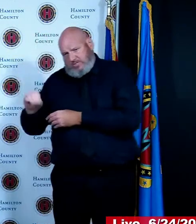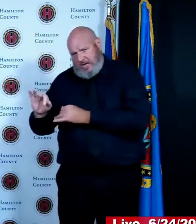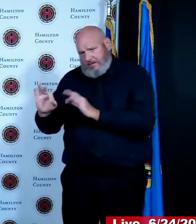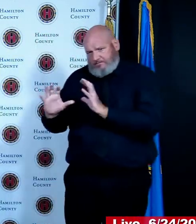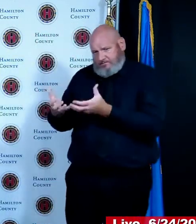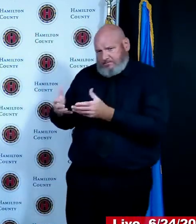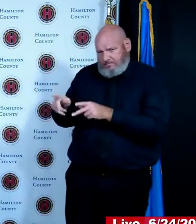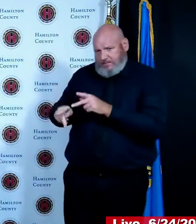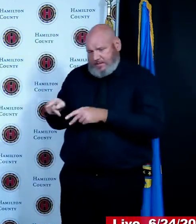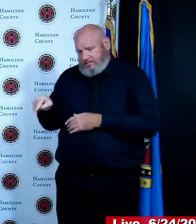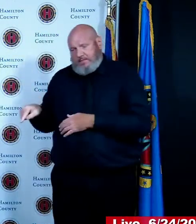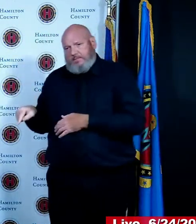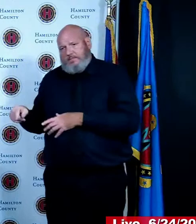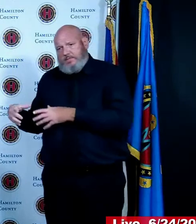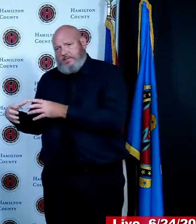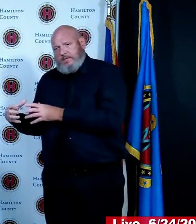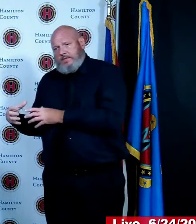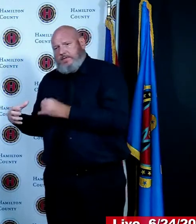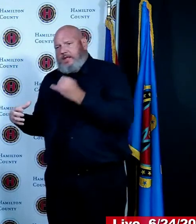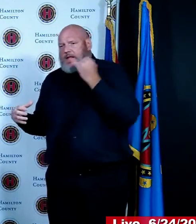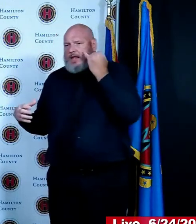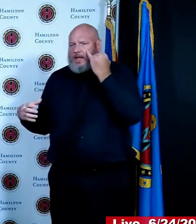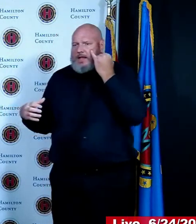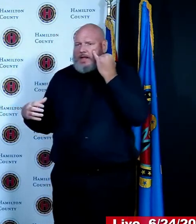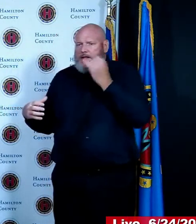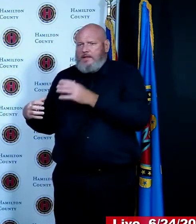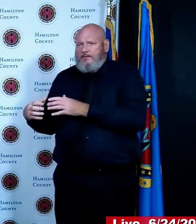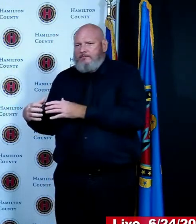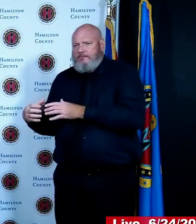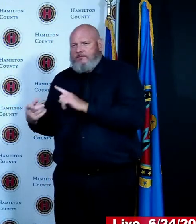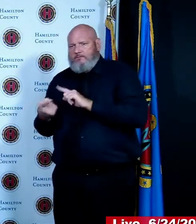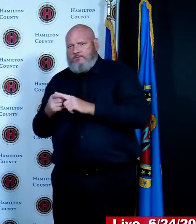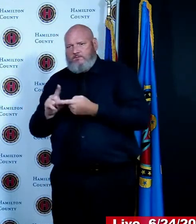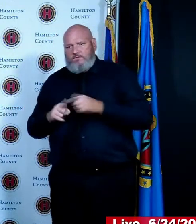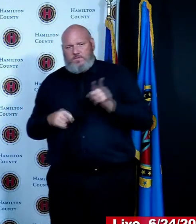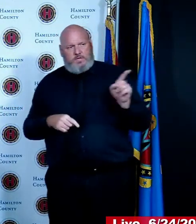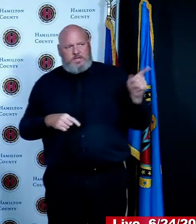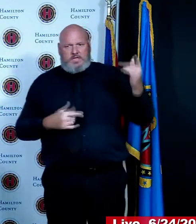had Covid so I want to get tested I'm asymptomatic that percentage is